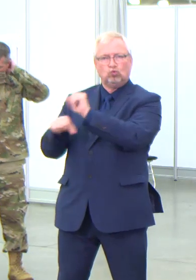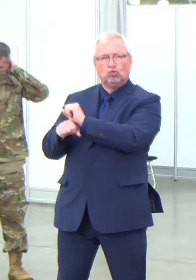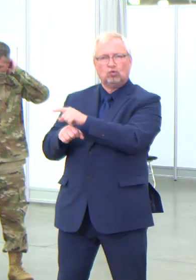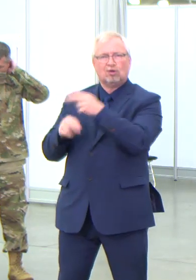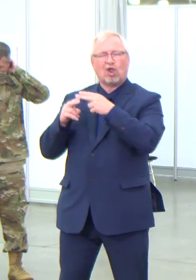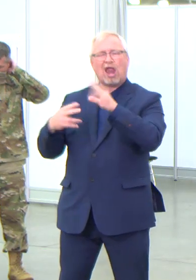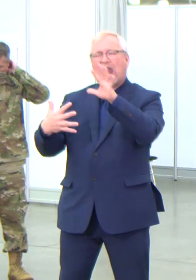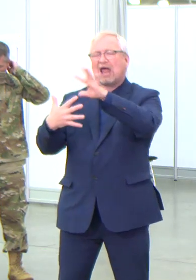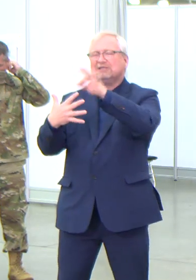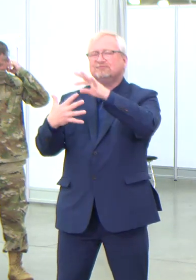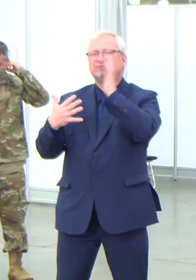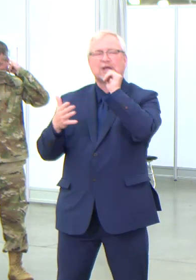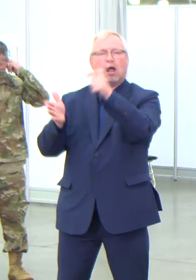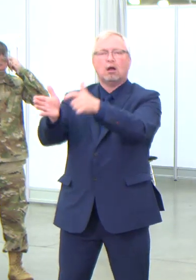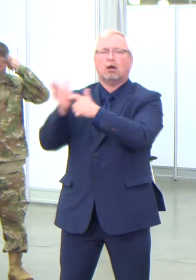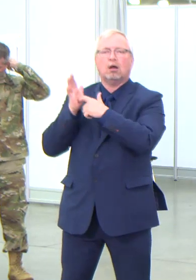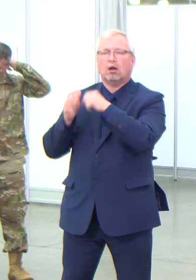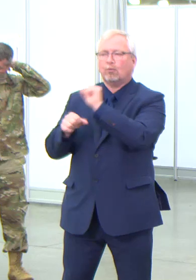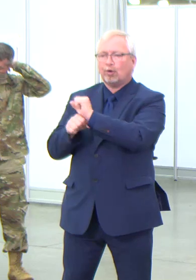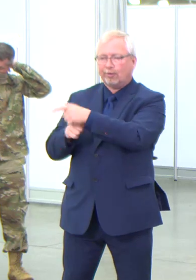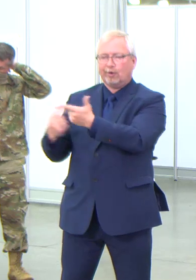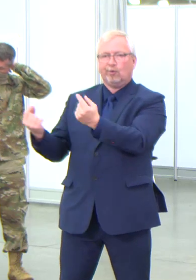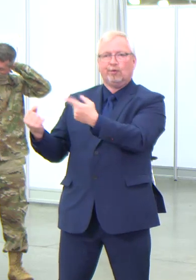I can verify that all of us have limit